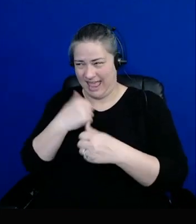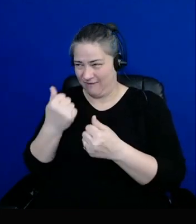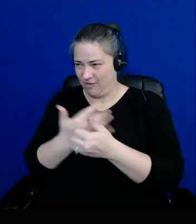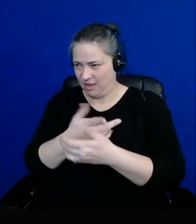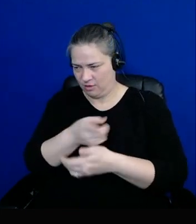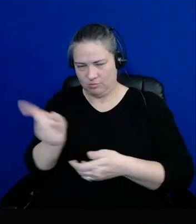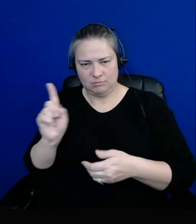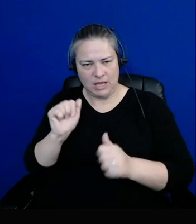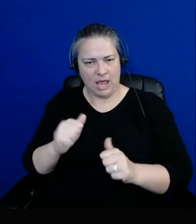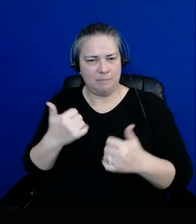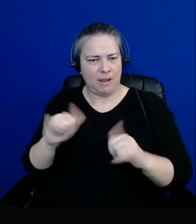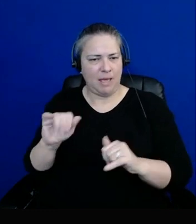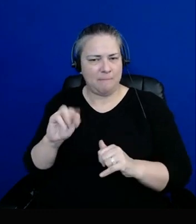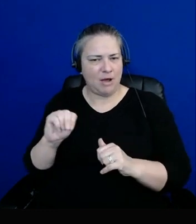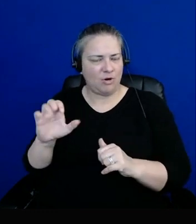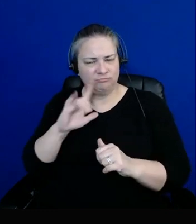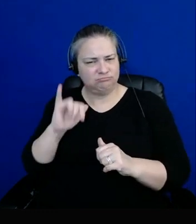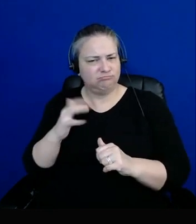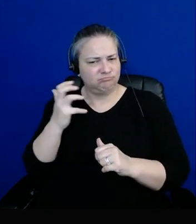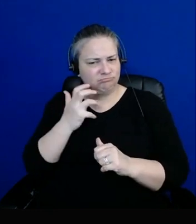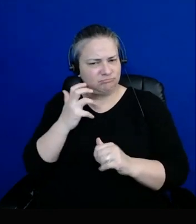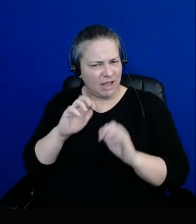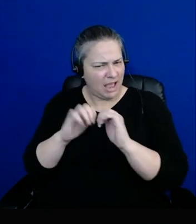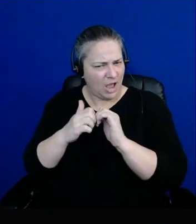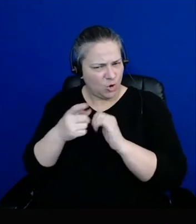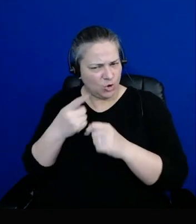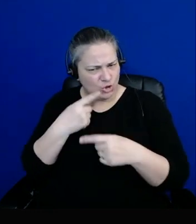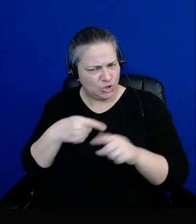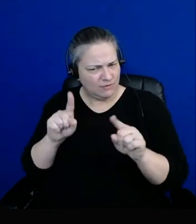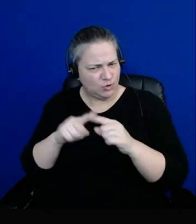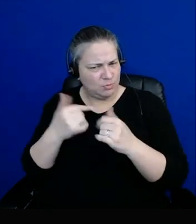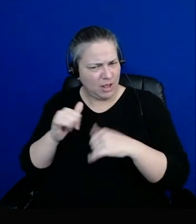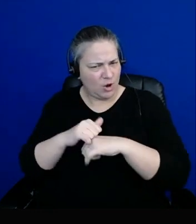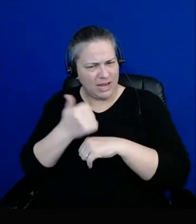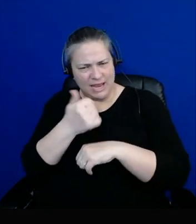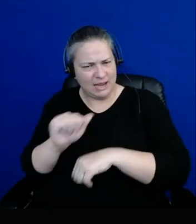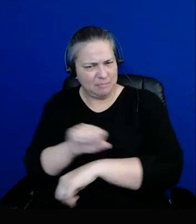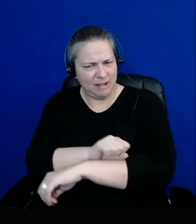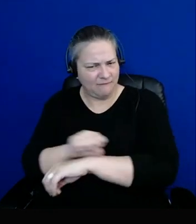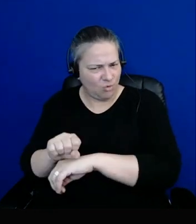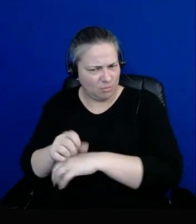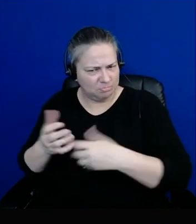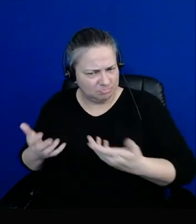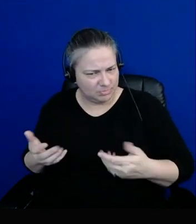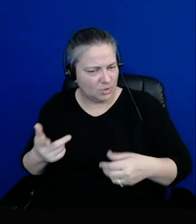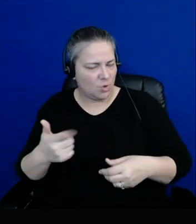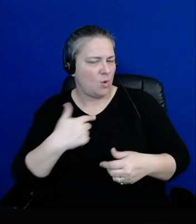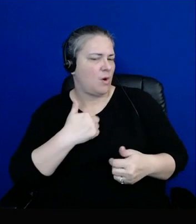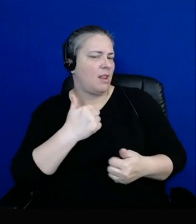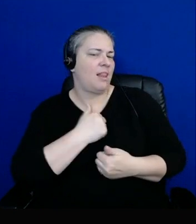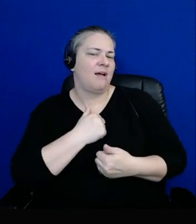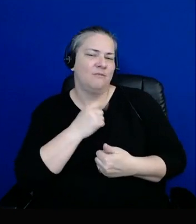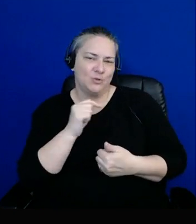which is just incredible. Can you tell us a little bit about how you achieve that? I would love to.